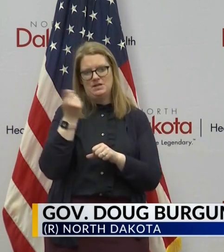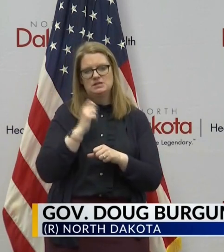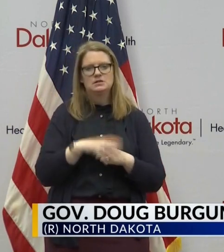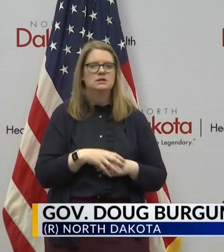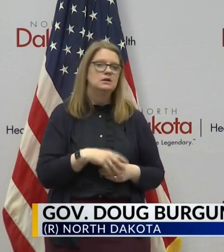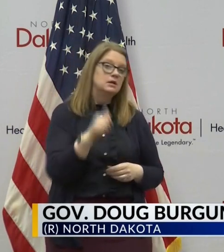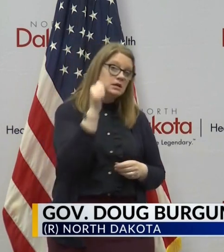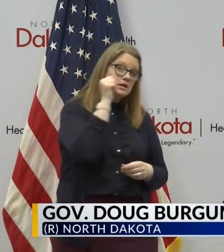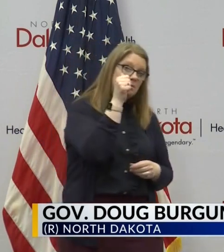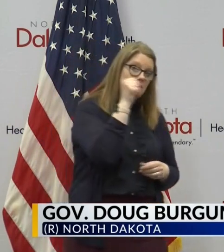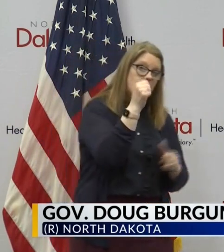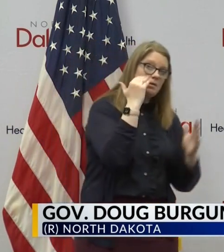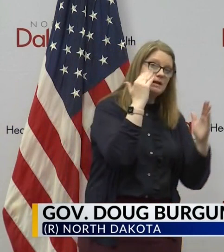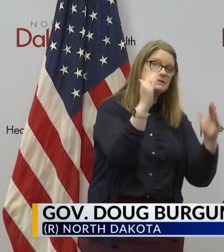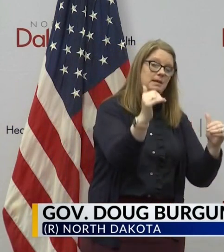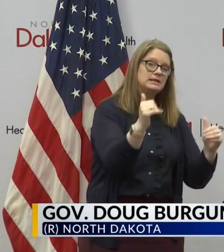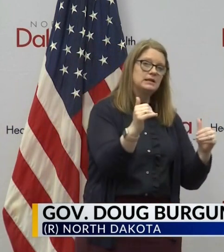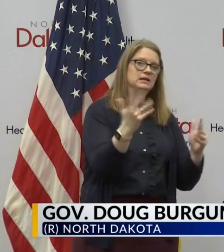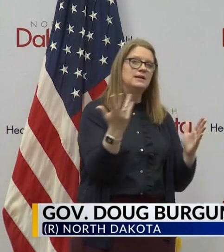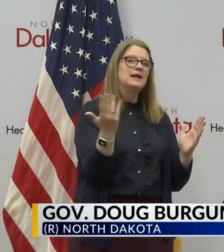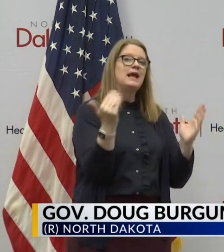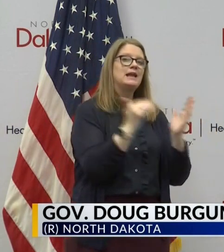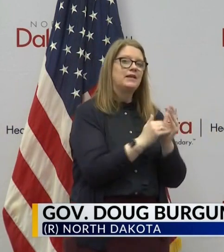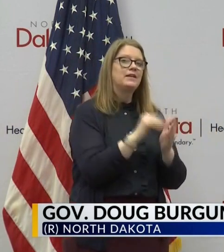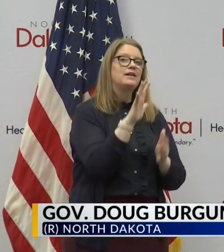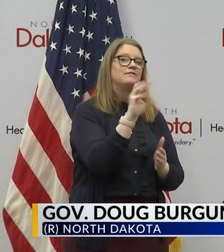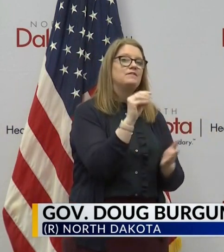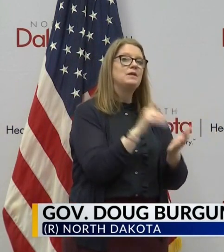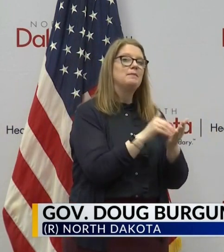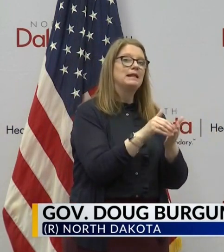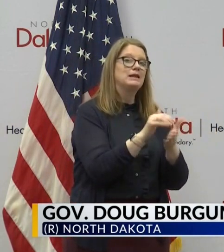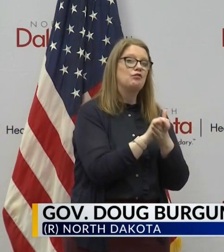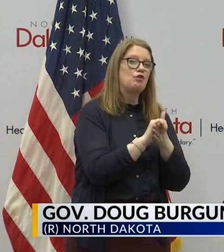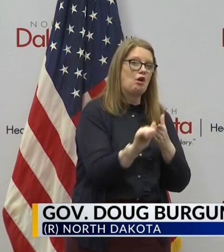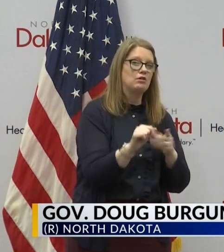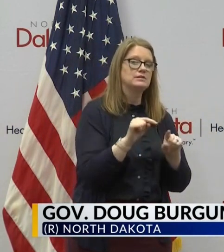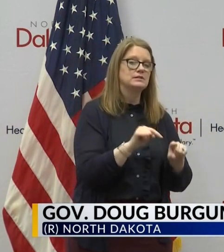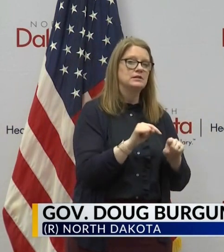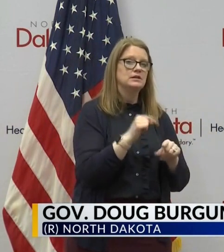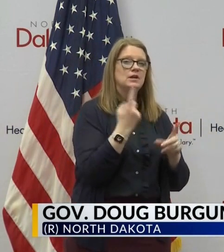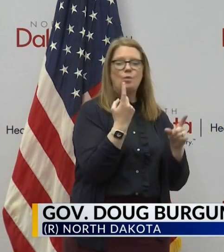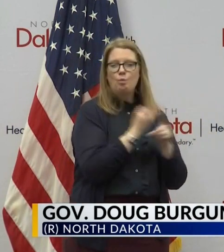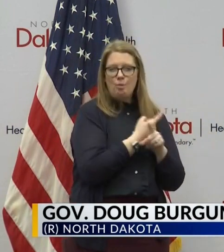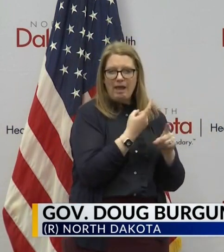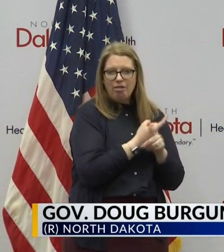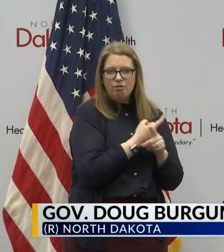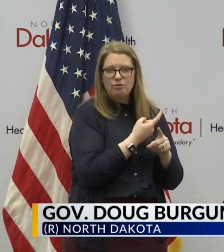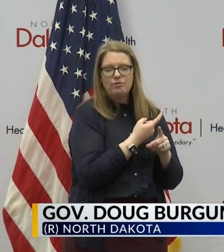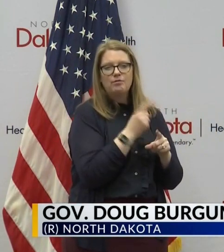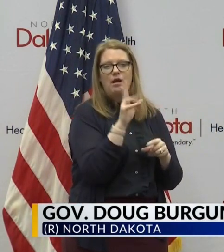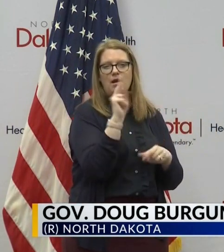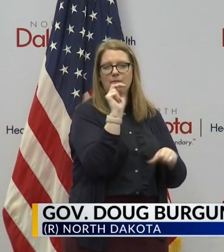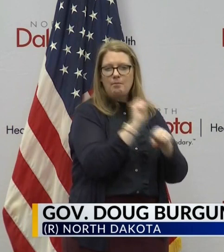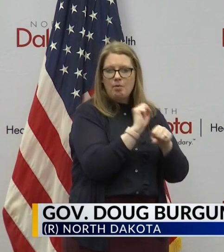SINCE MARCH 16th, WE PAID OUT A RECORDS $51.4 MILLION IN UNEMPLOYMENT BENEFITS.